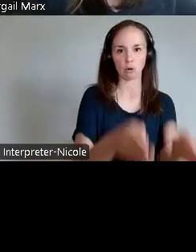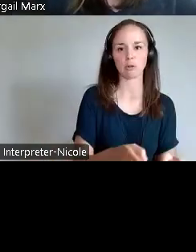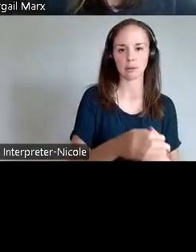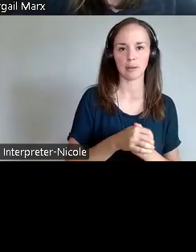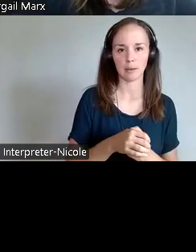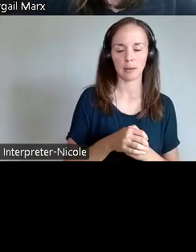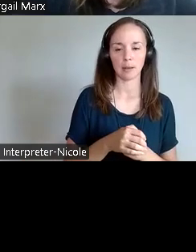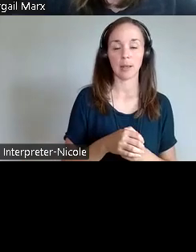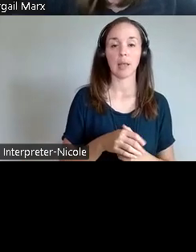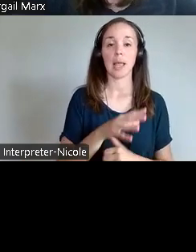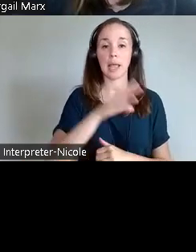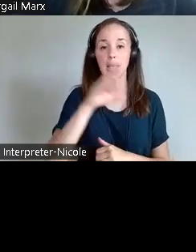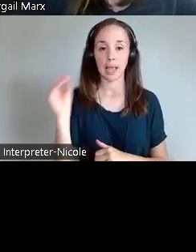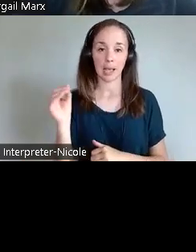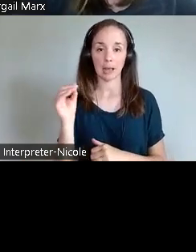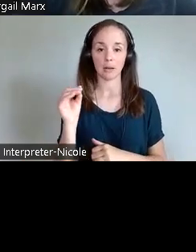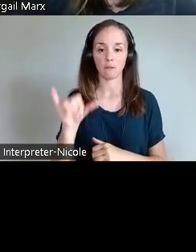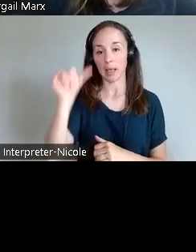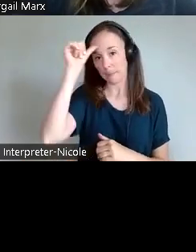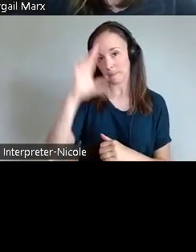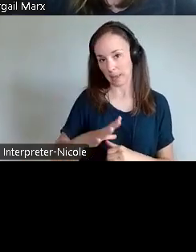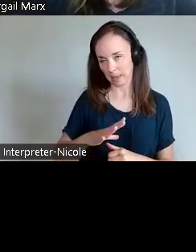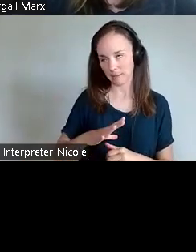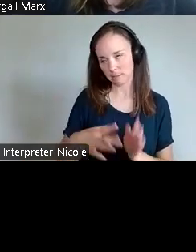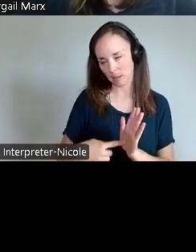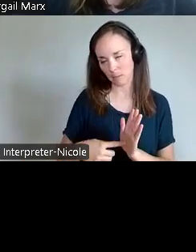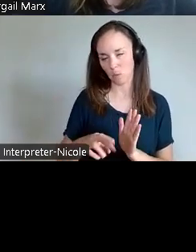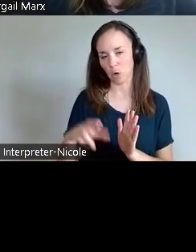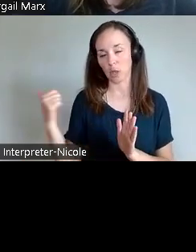Additionally for this man or for people in this situation, we recommend backup strategies to